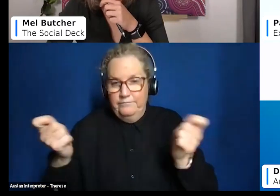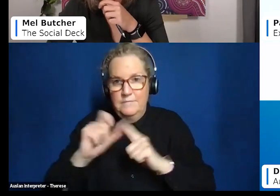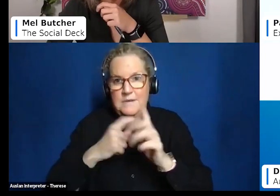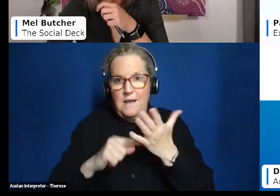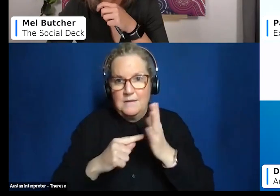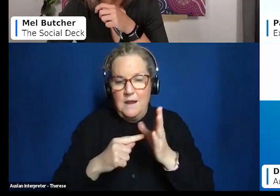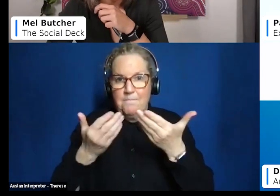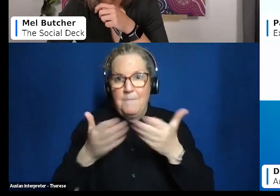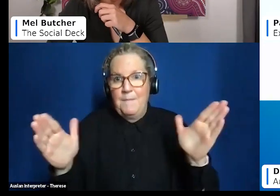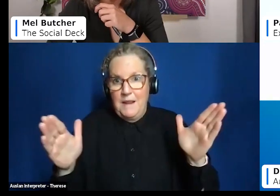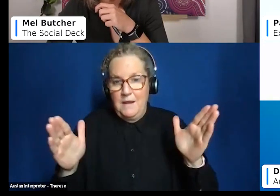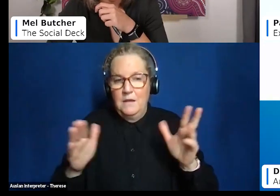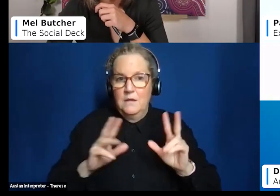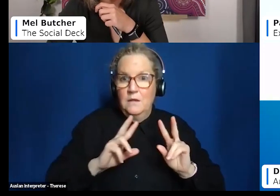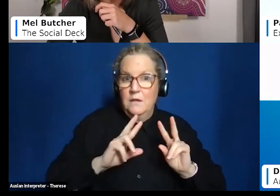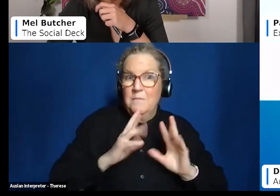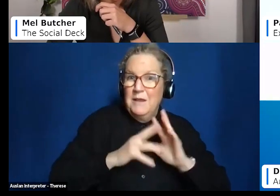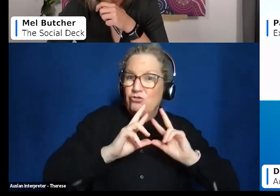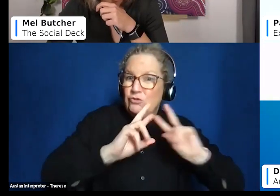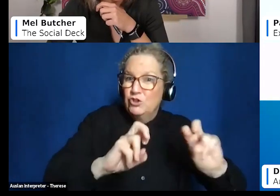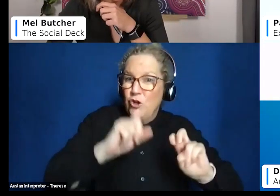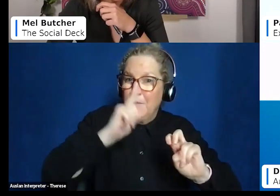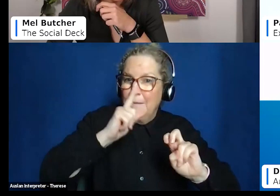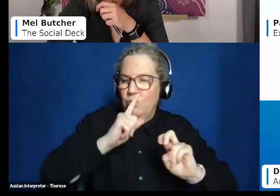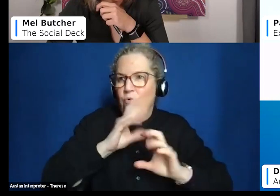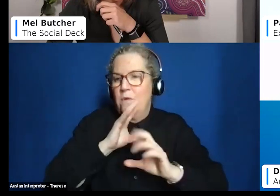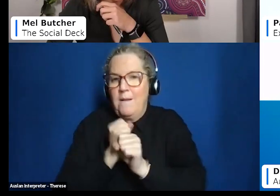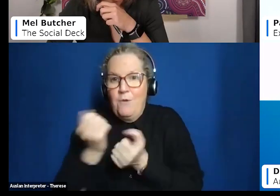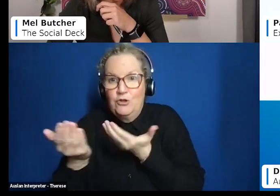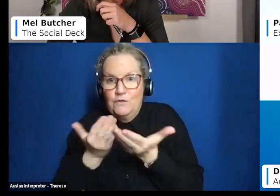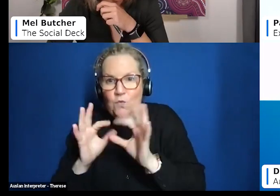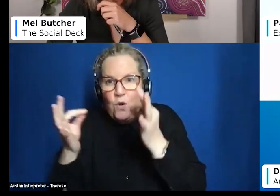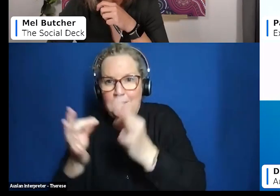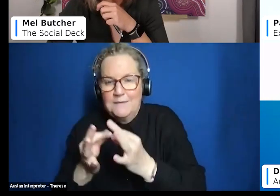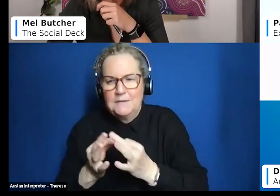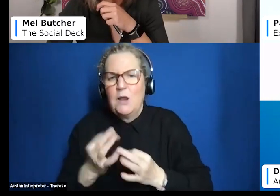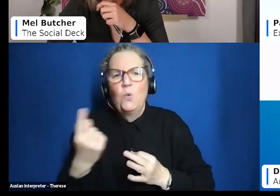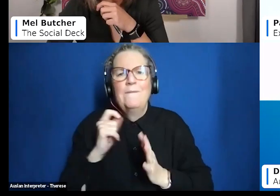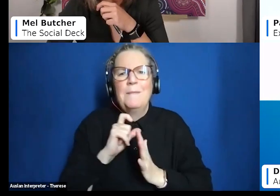researchers but also government service organizations and most importantly, people with disability